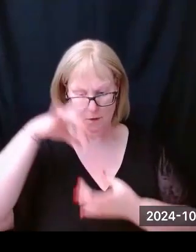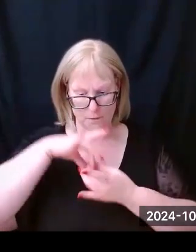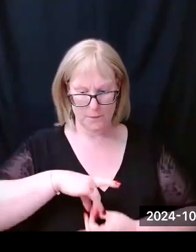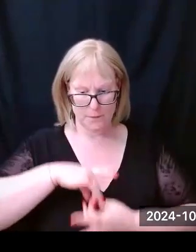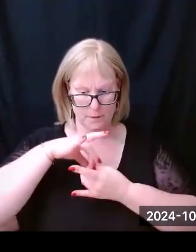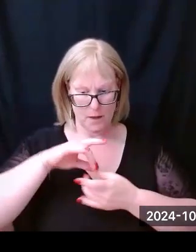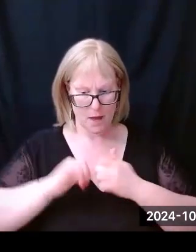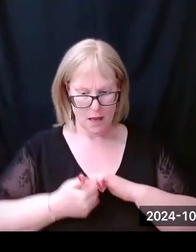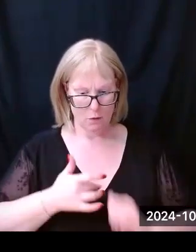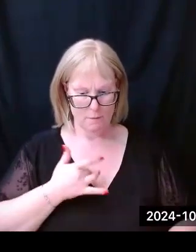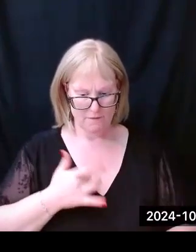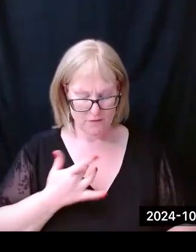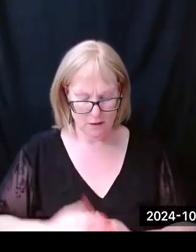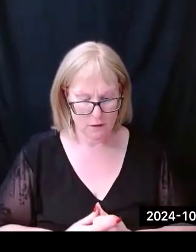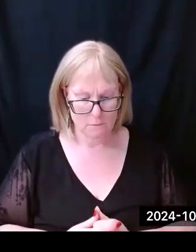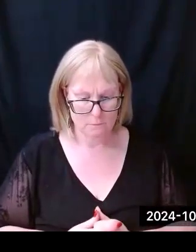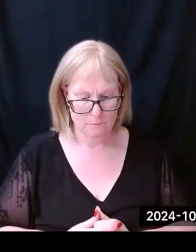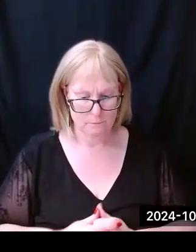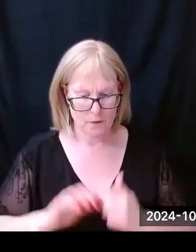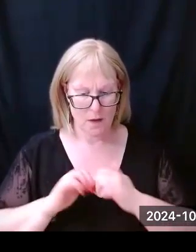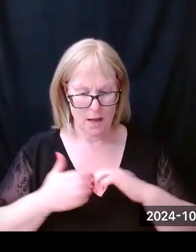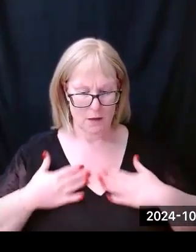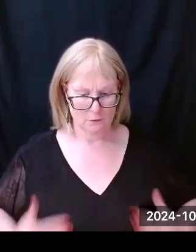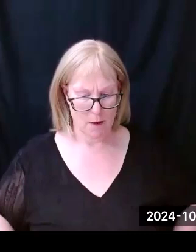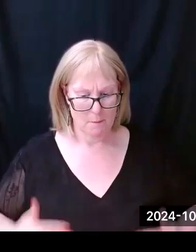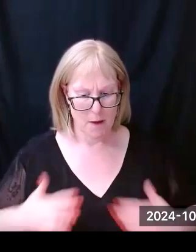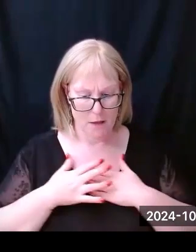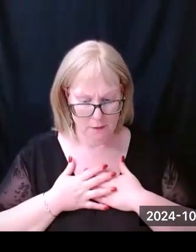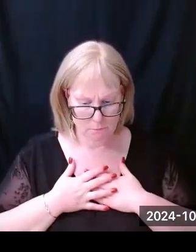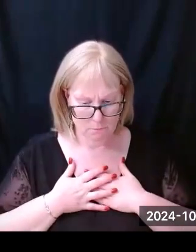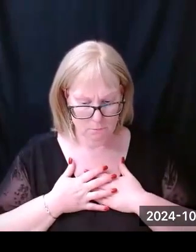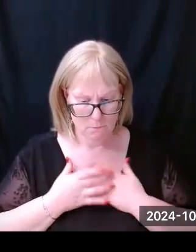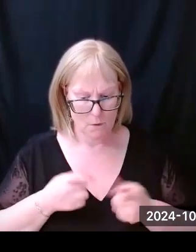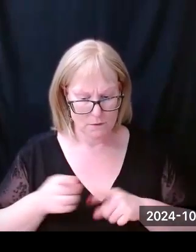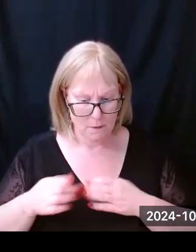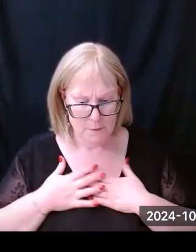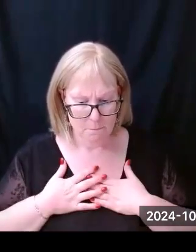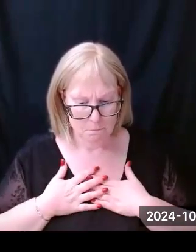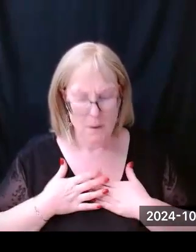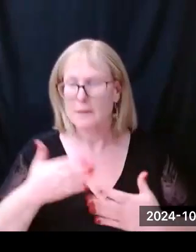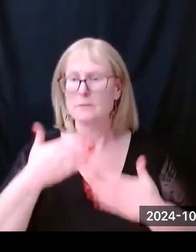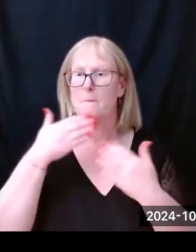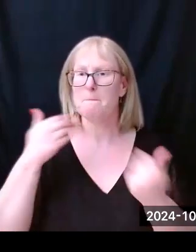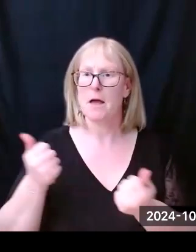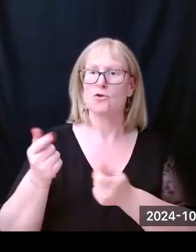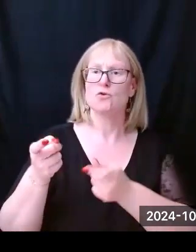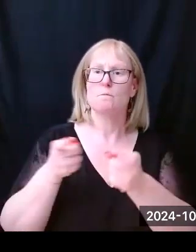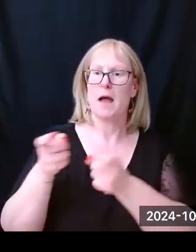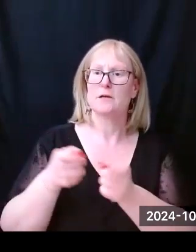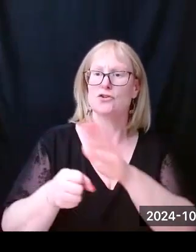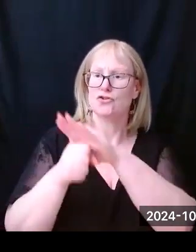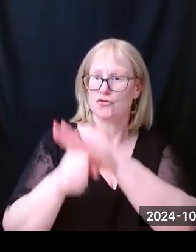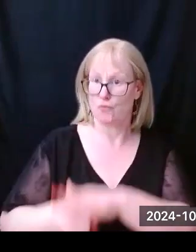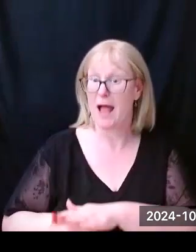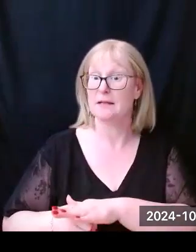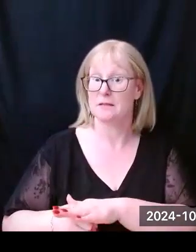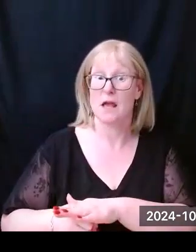It will let them better manage stress and adapt to change. It's really hard because sometimes we have 20 million distractions.